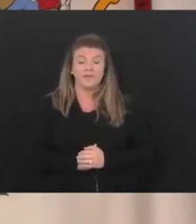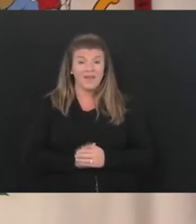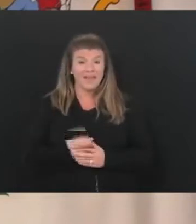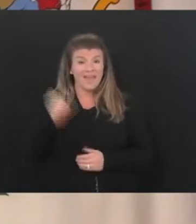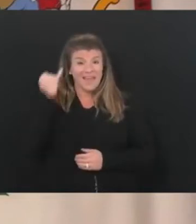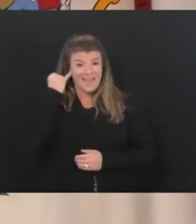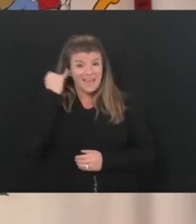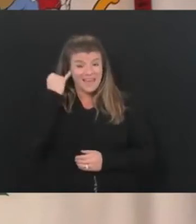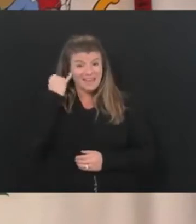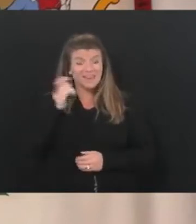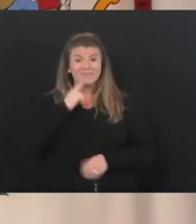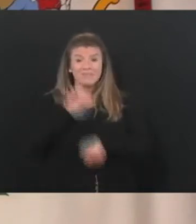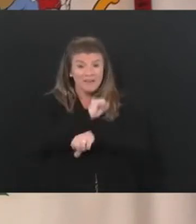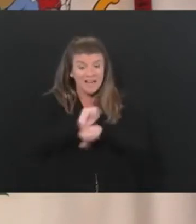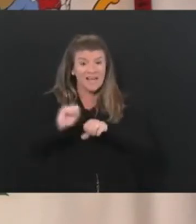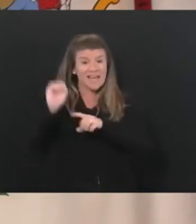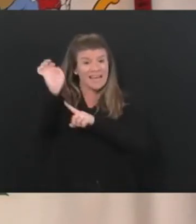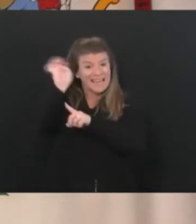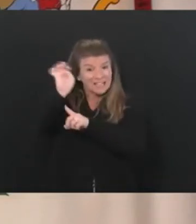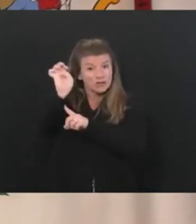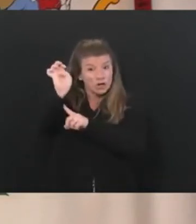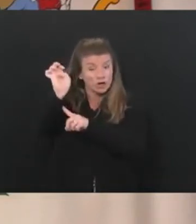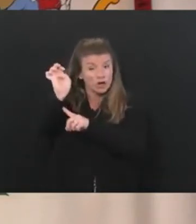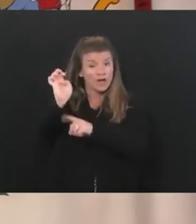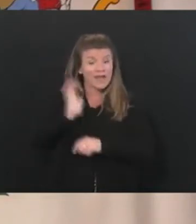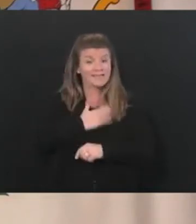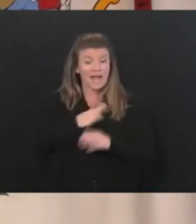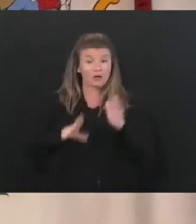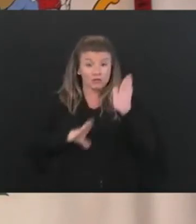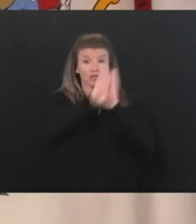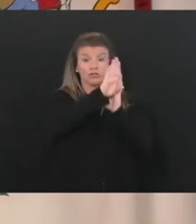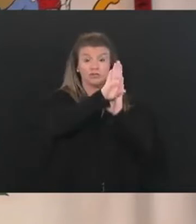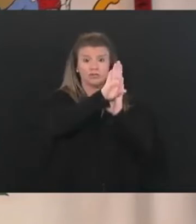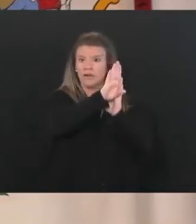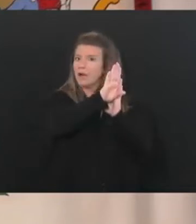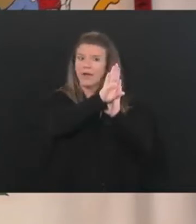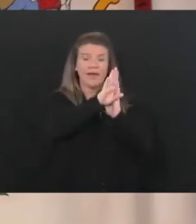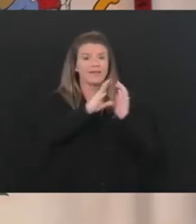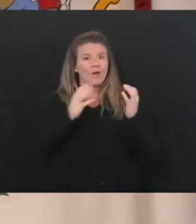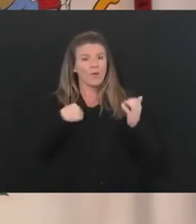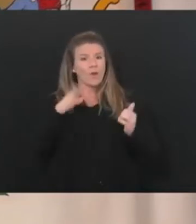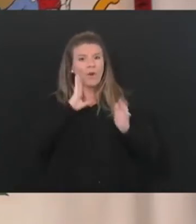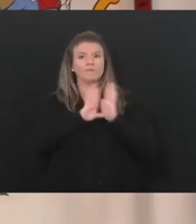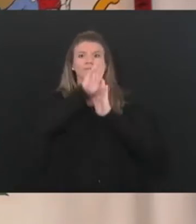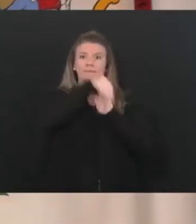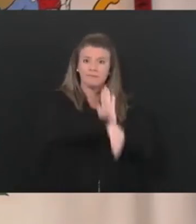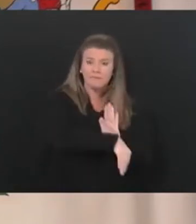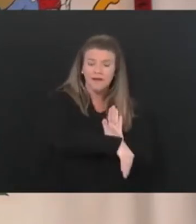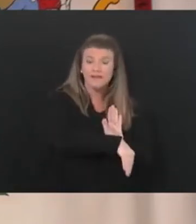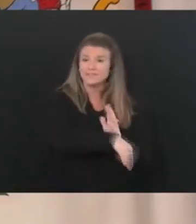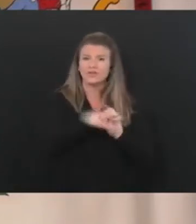OUR MEDICAL COMMUNITY AND EXPERTS, PLEASE JUST STAY THE COURSE. IF IN FACT EASTER IS THE SURGE PEAK WE'RE ON THE DOWNHILL SLIDE